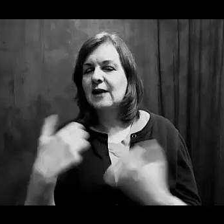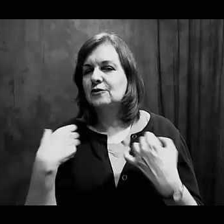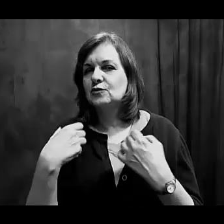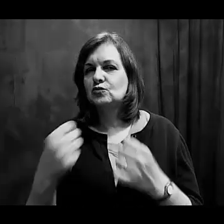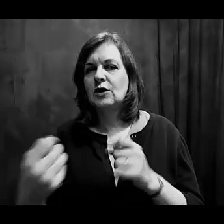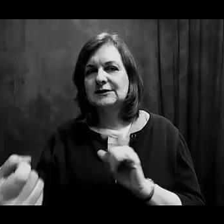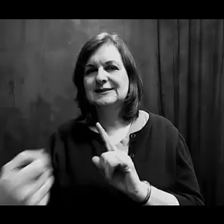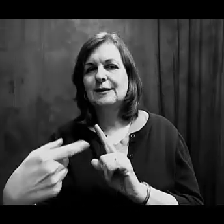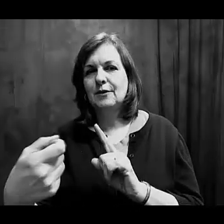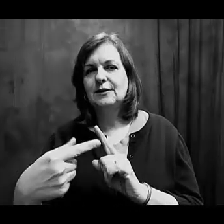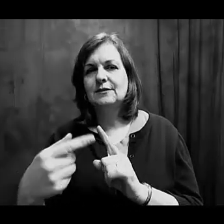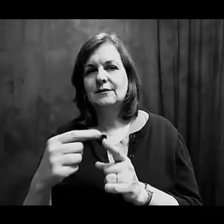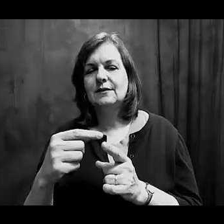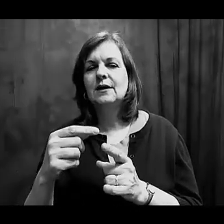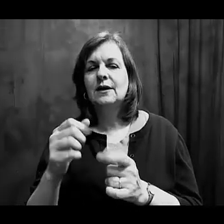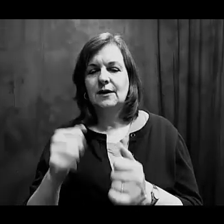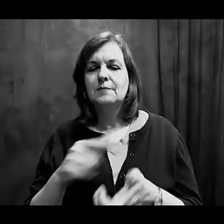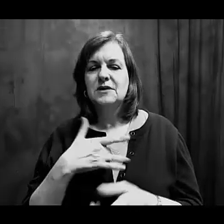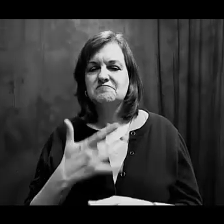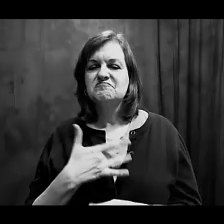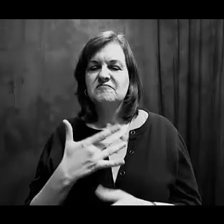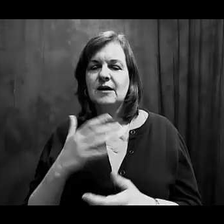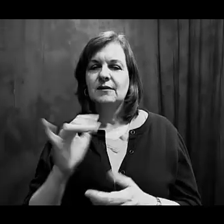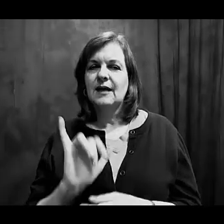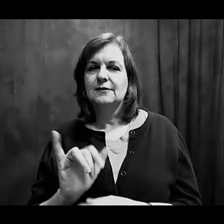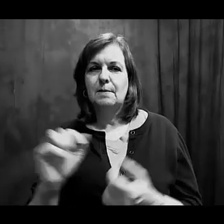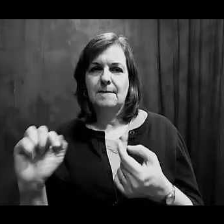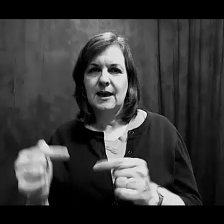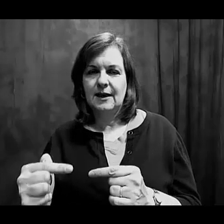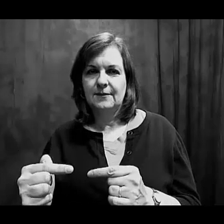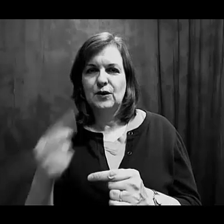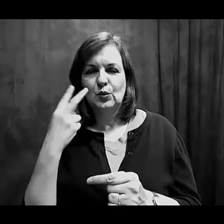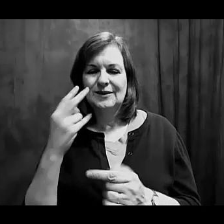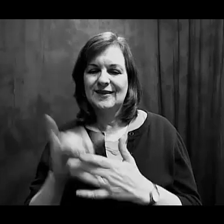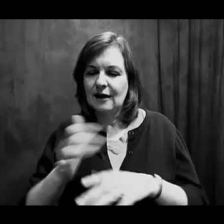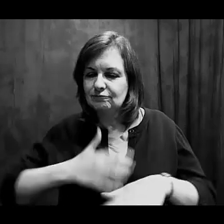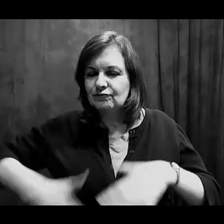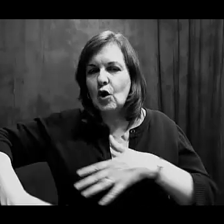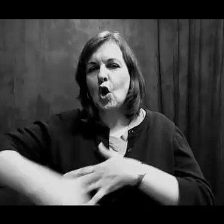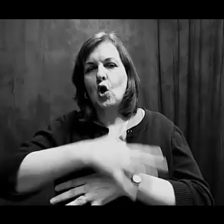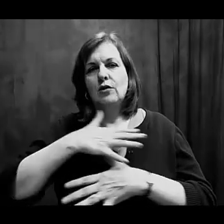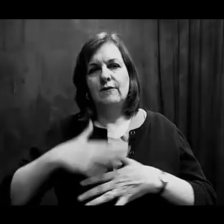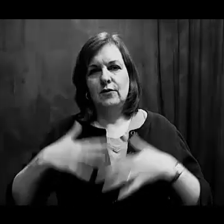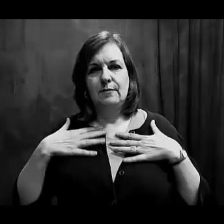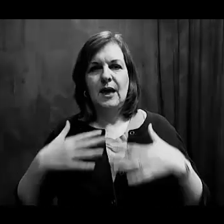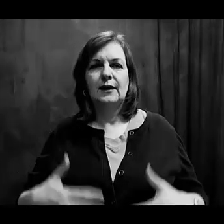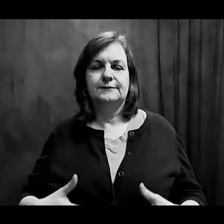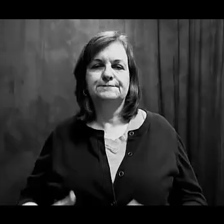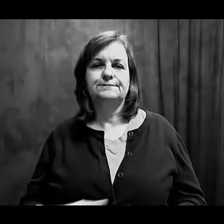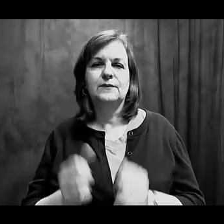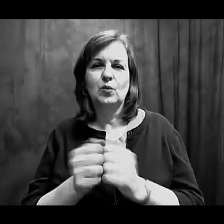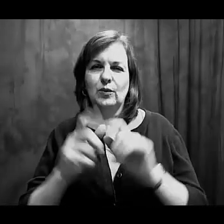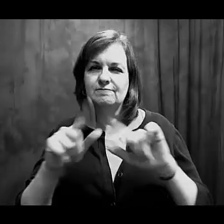so we see these all over your body and associated with all of our different types of receptors